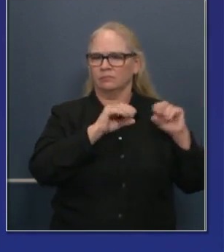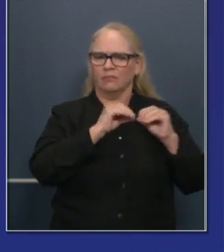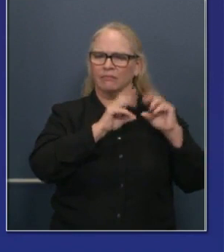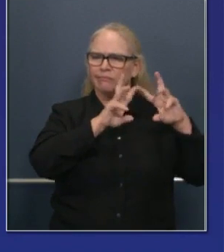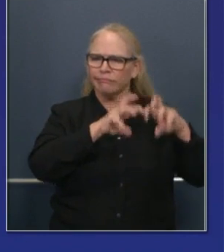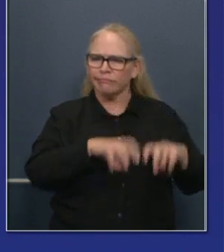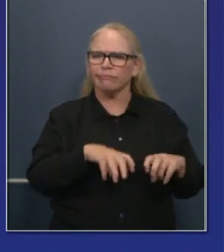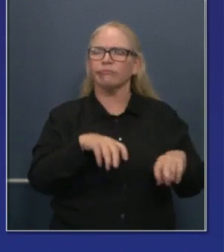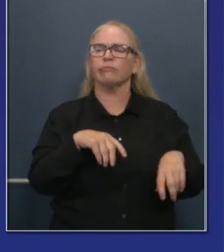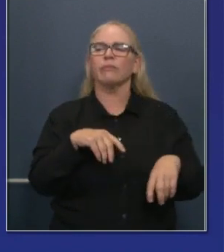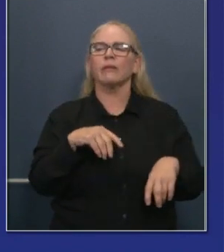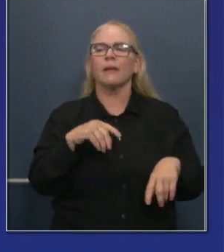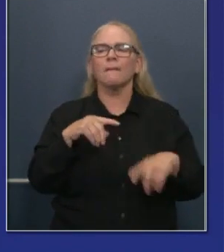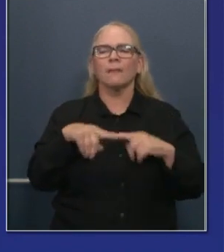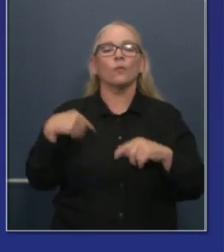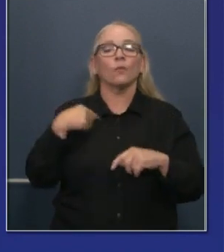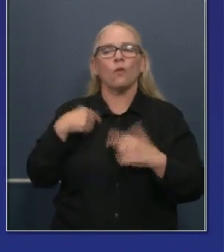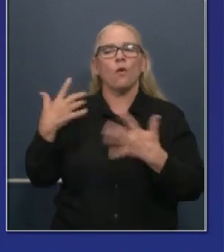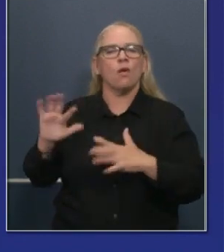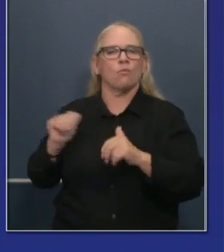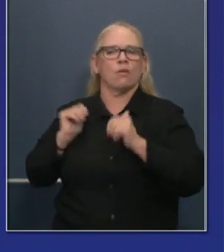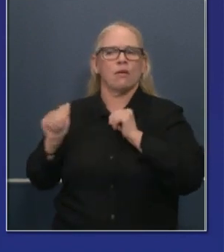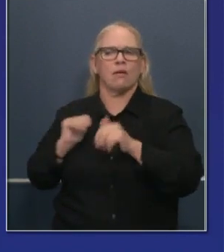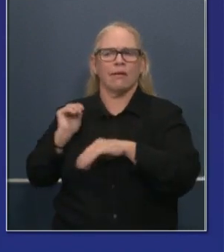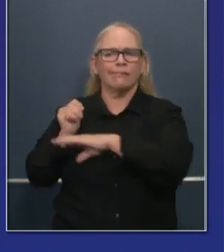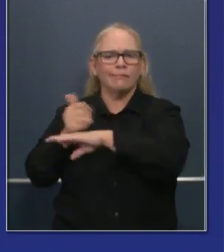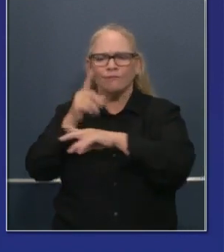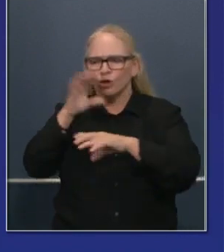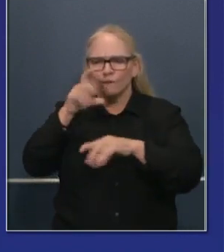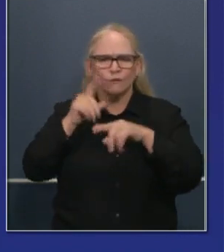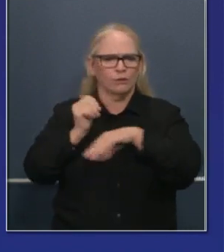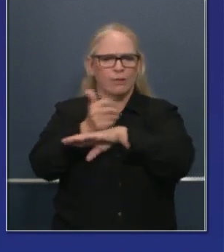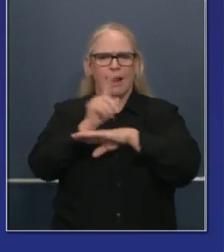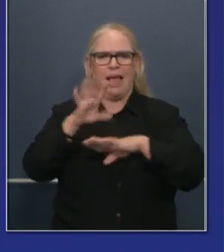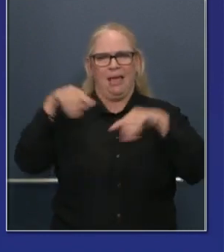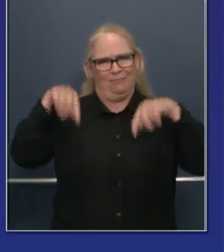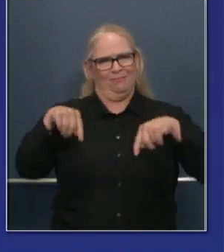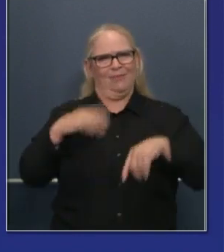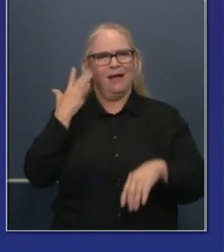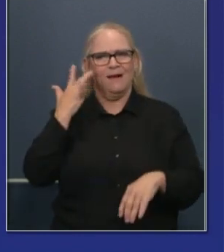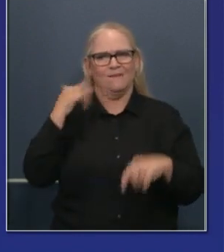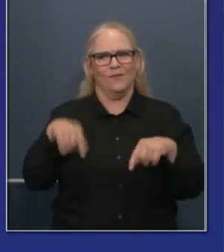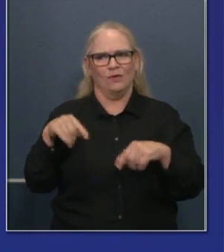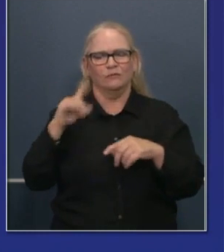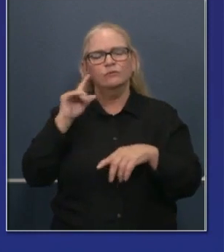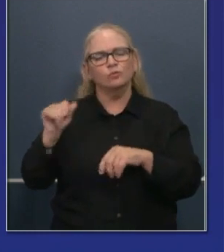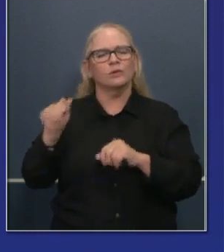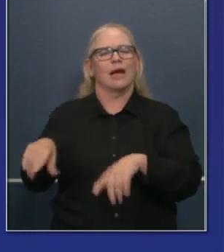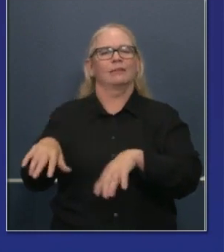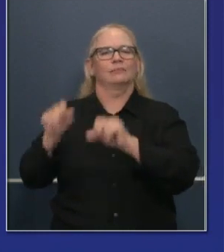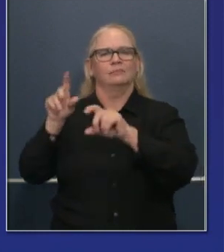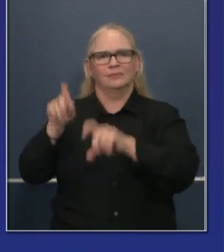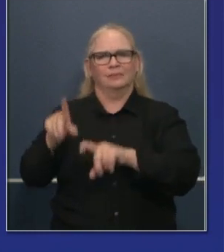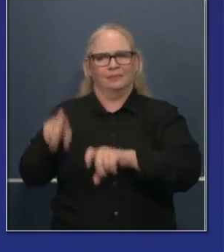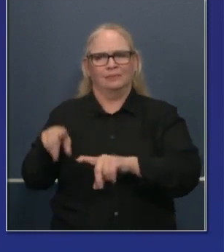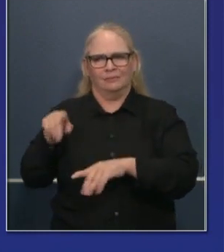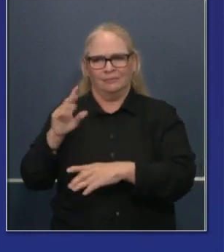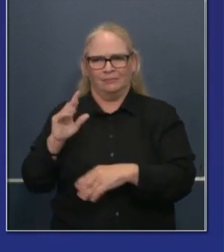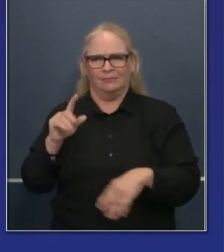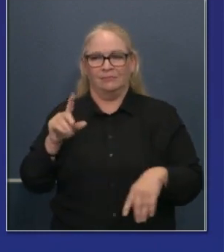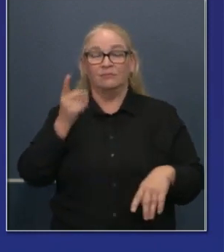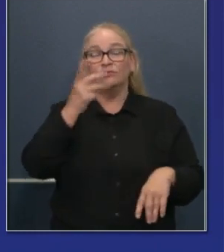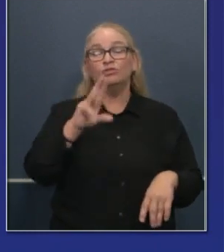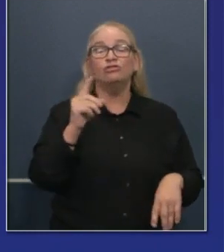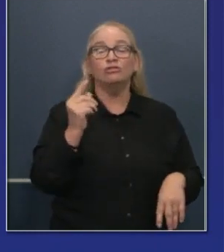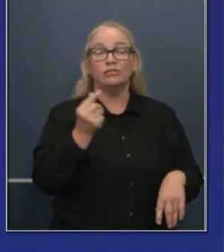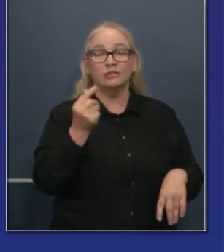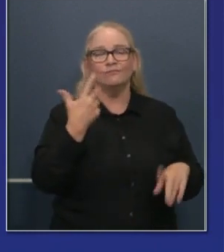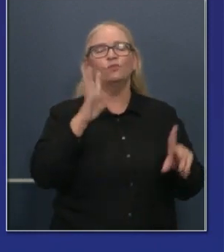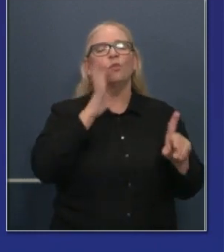THEY WILL DO MOST OF THEIR TESTING BACK EAST FIRST, BUT THAT IS NOT GOING TO DELAY OUR EFFORTS AS WE SUE OUR OWN IN THE STATE OF CALIFORNIA.